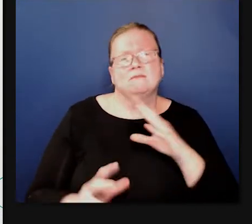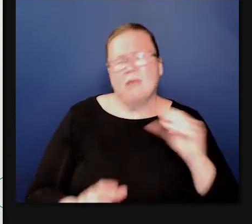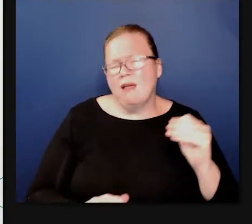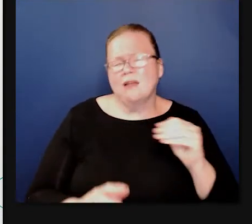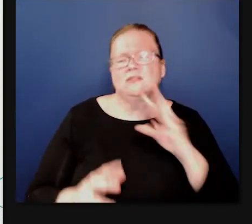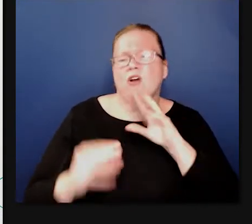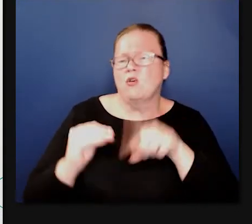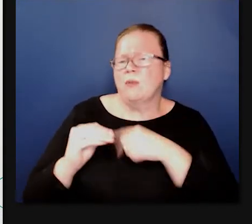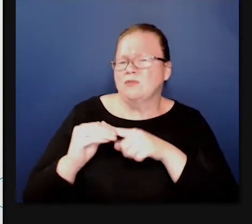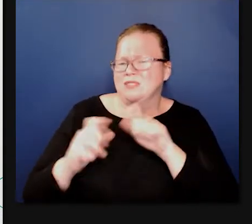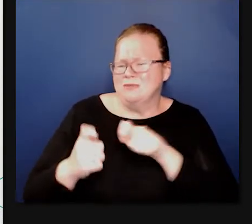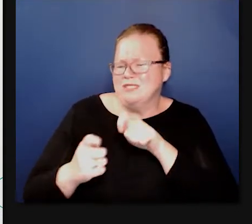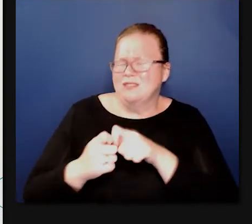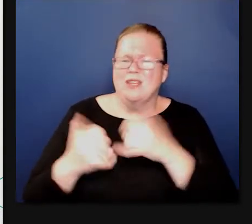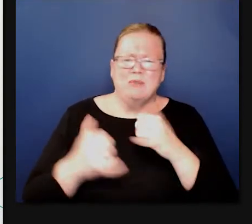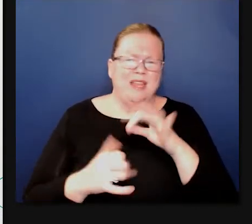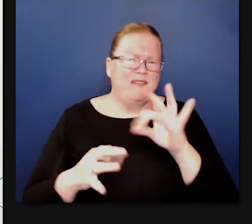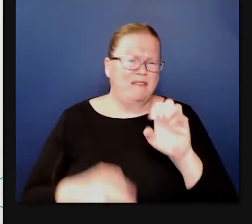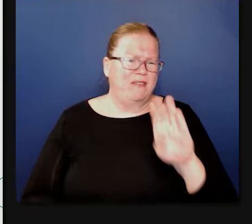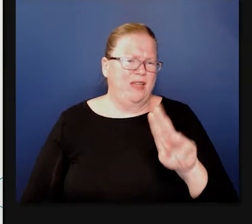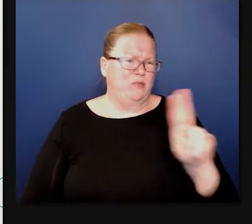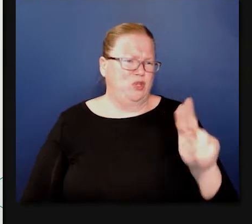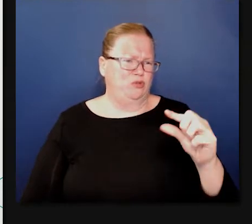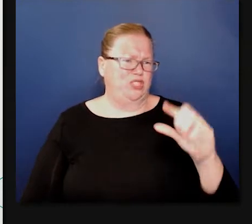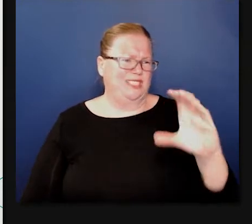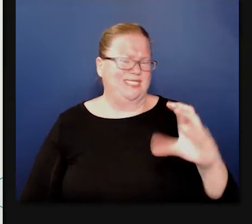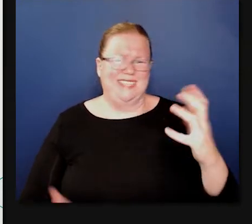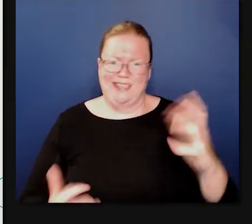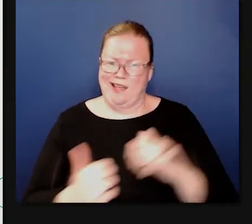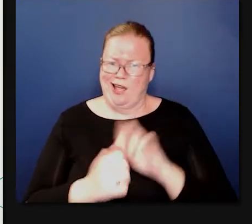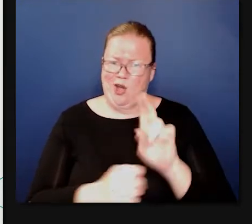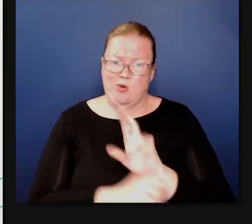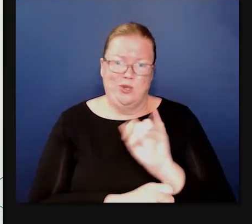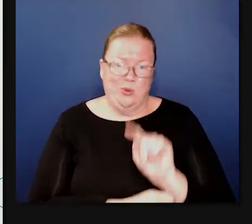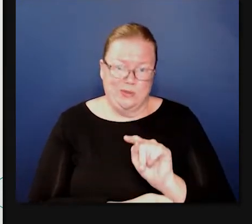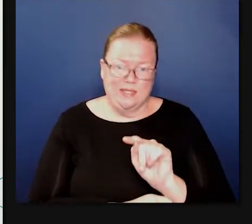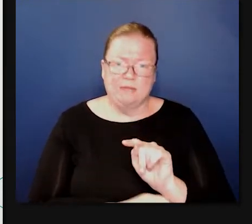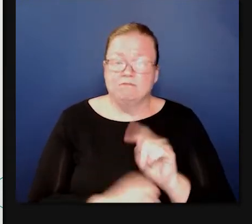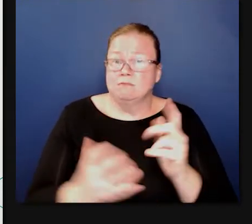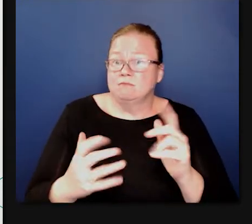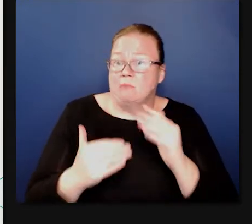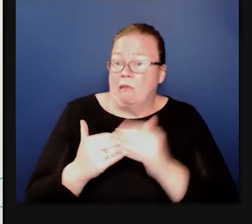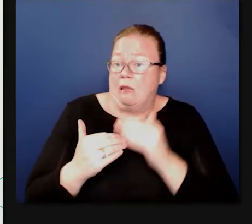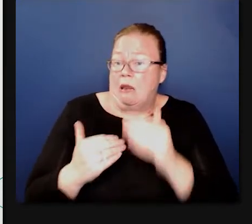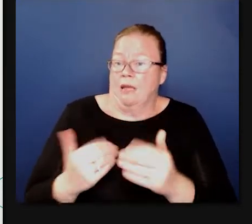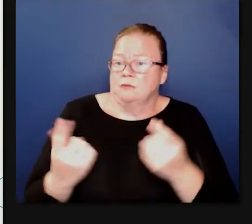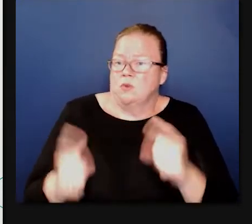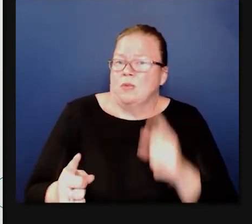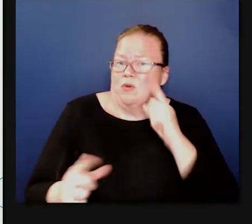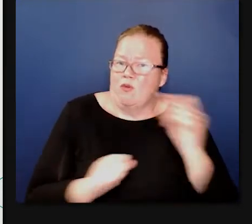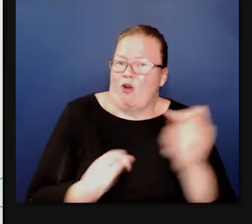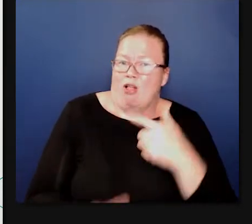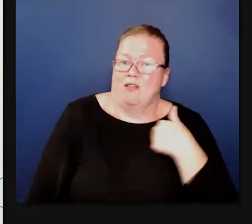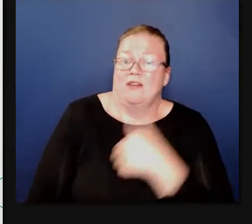Then I'll go into specifically what's PlayFab UGC, and how you can use it and what are the next steps for all of us.